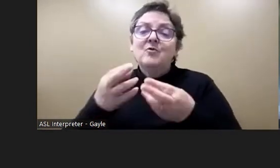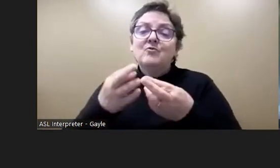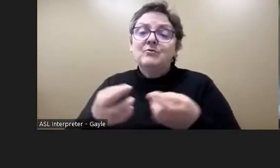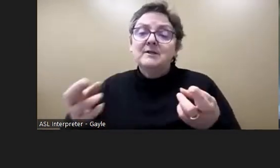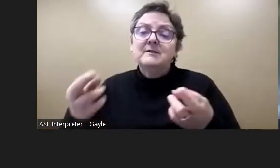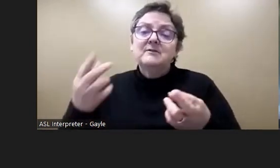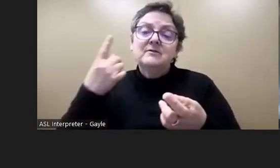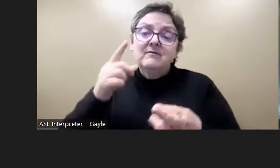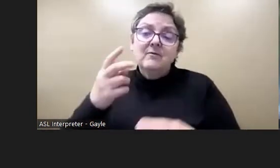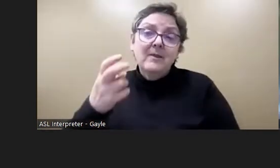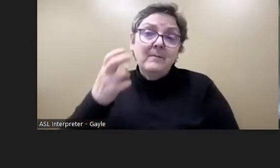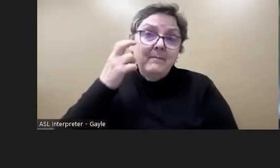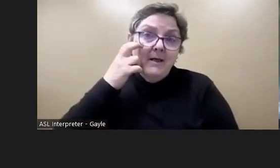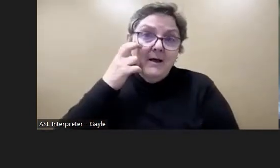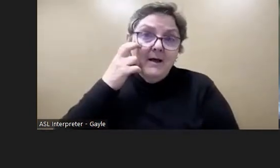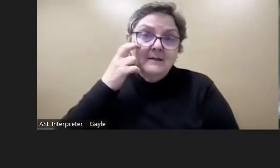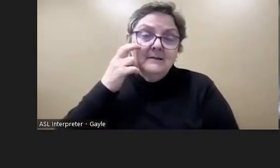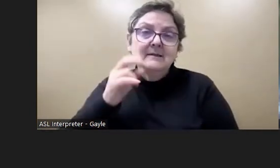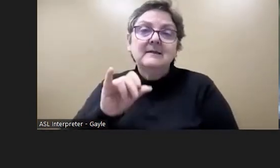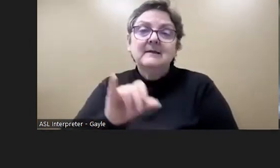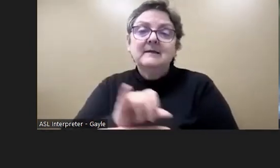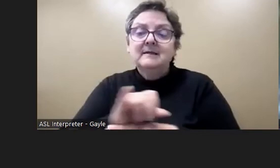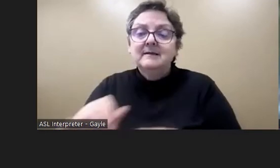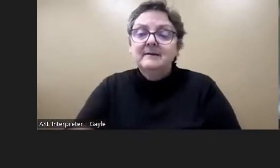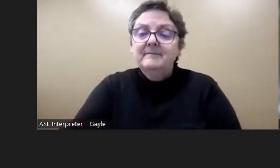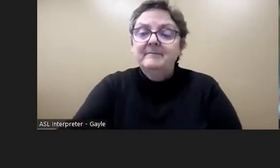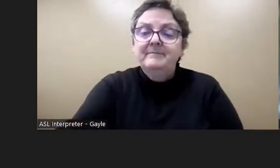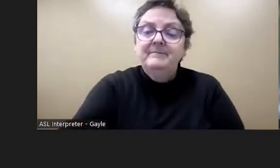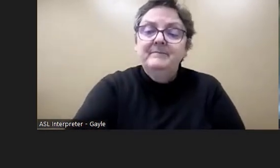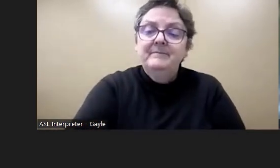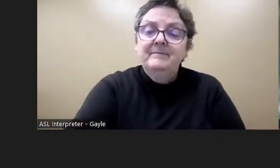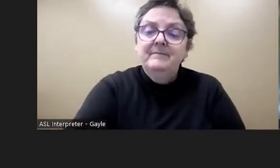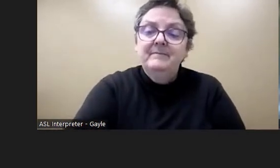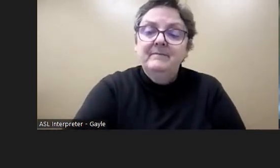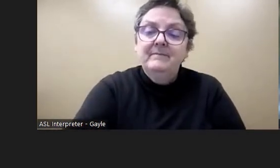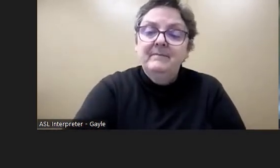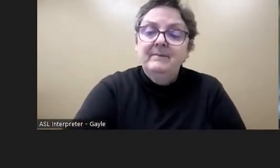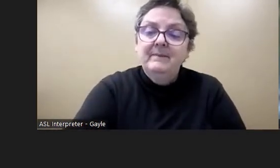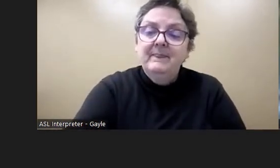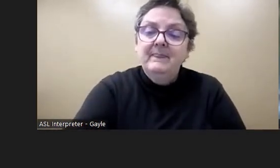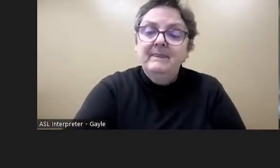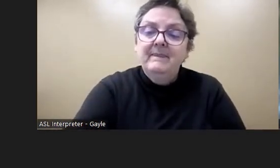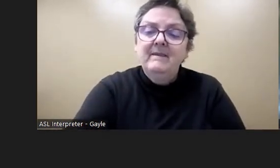In our case aside. Amy, we can't hear you very well.